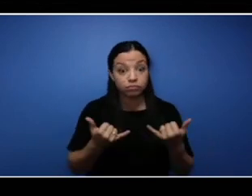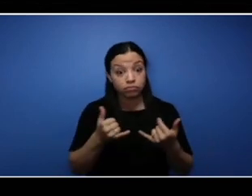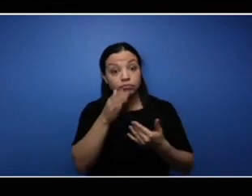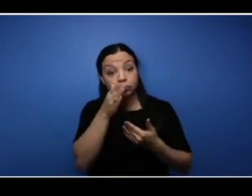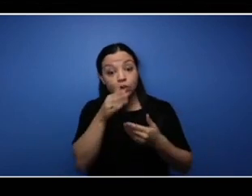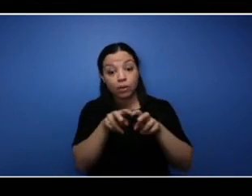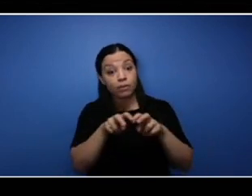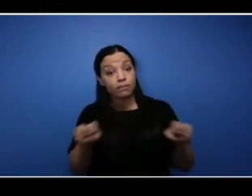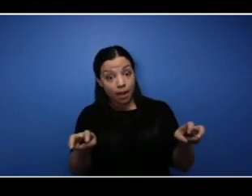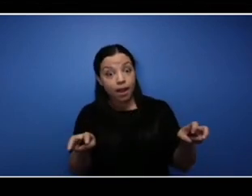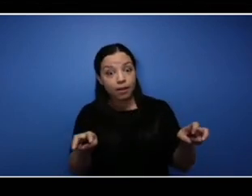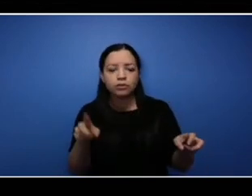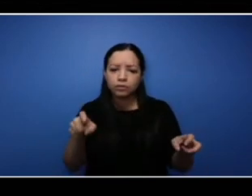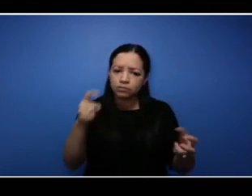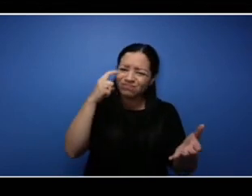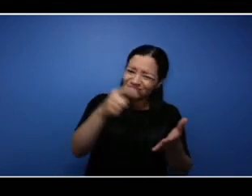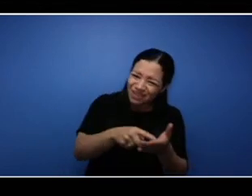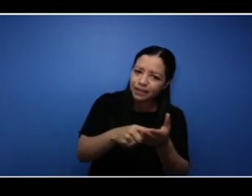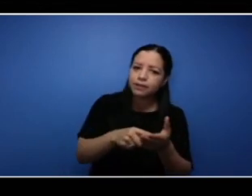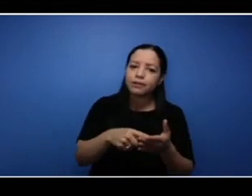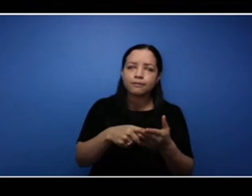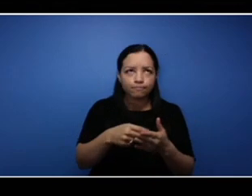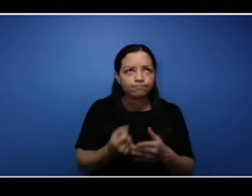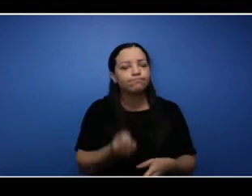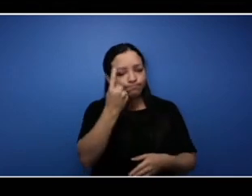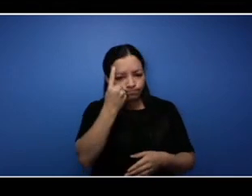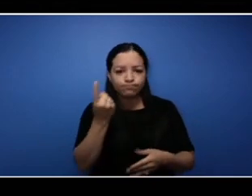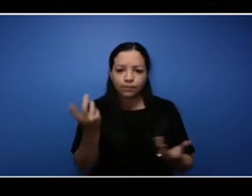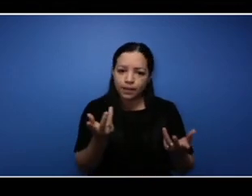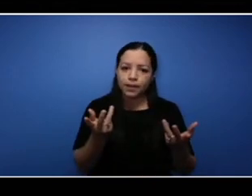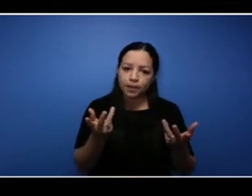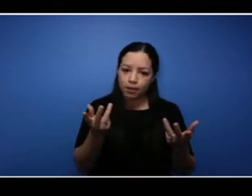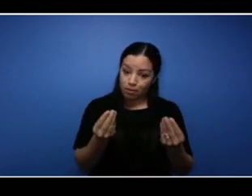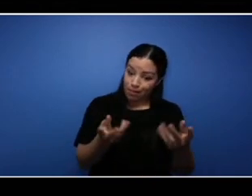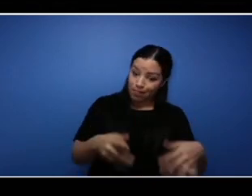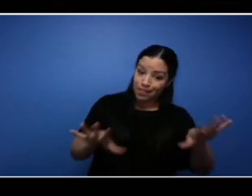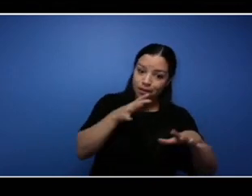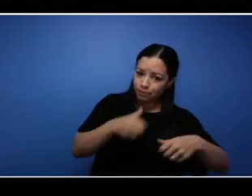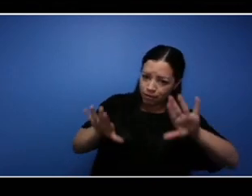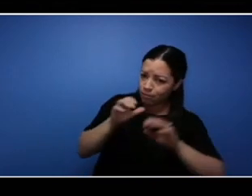of being on unceded colonized Mi'kmaq territory which has left Mi'kmaq people as well as other